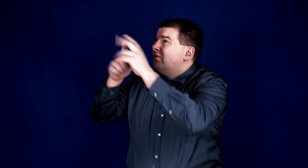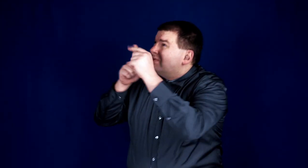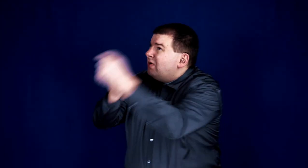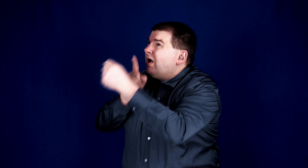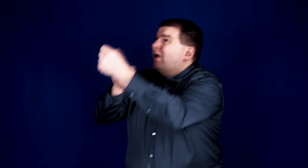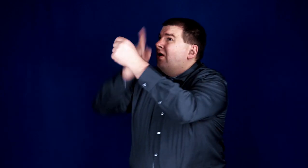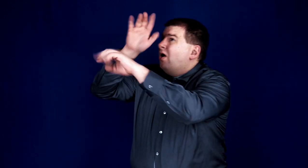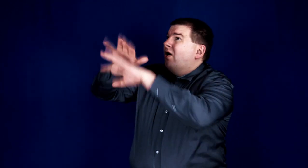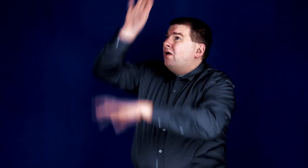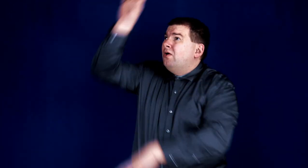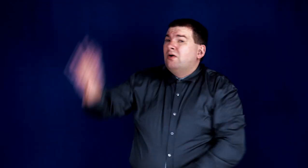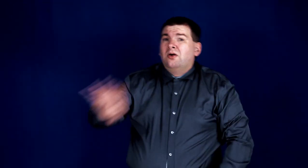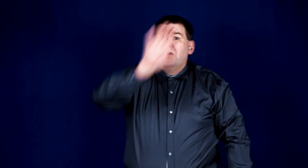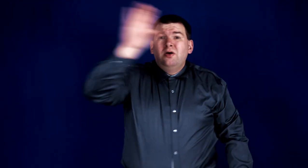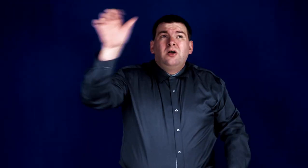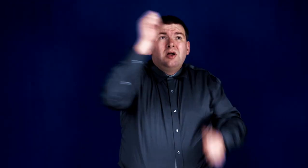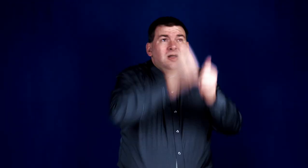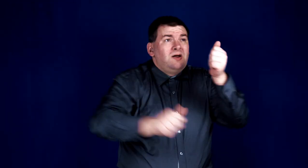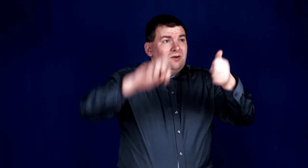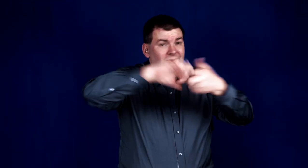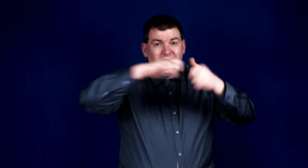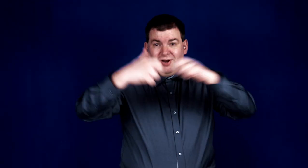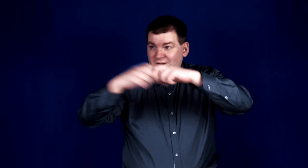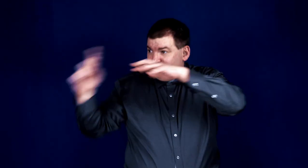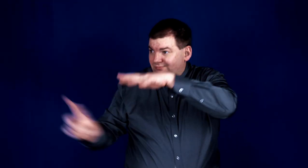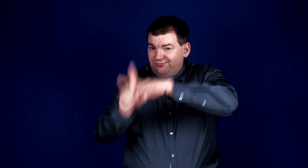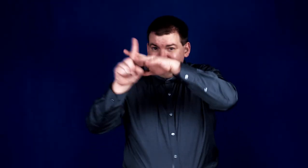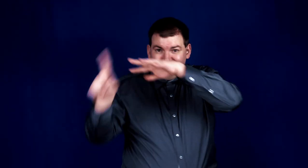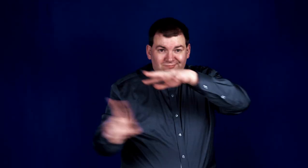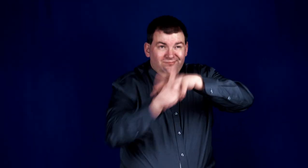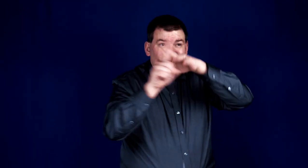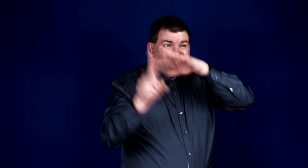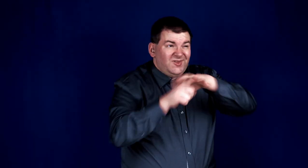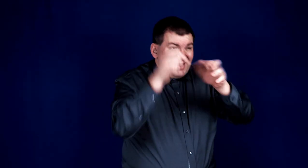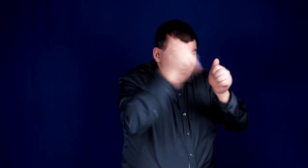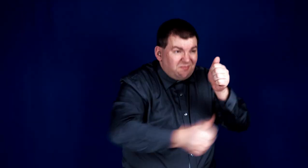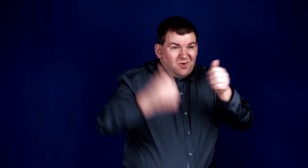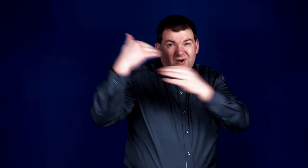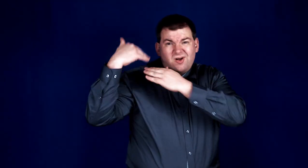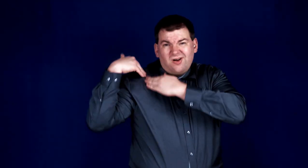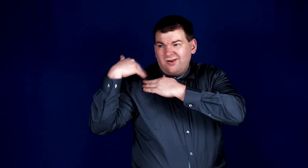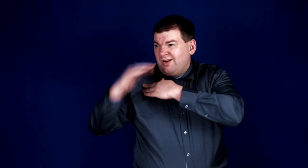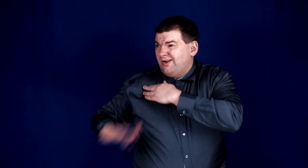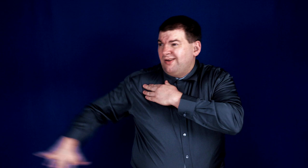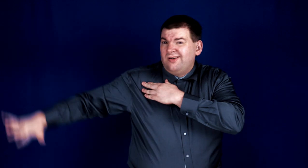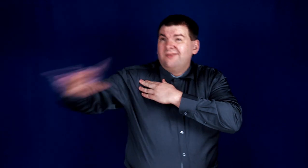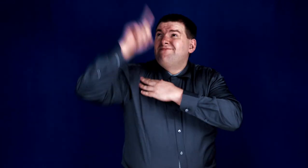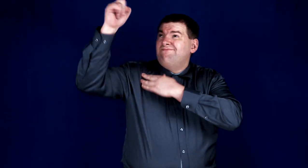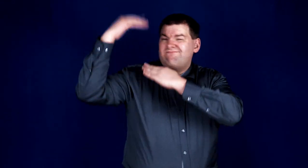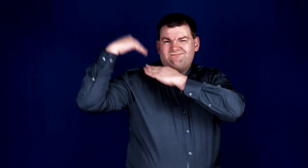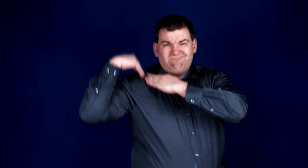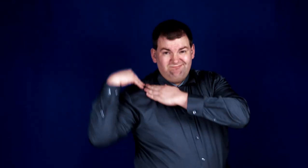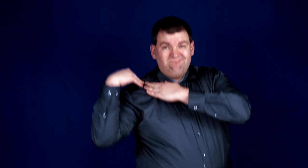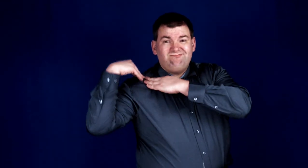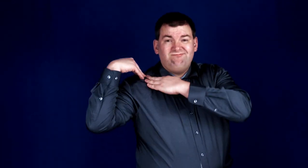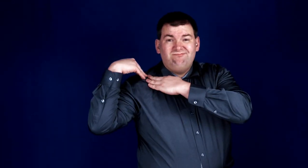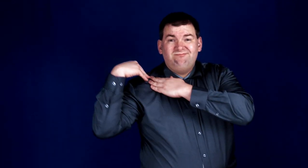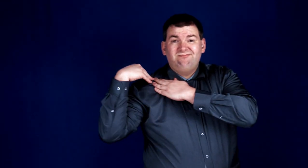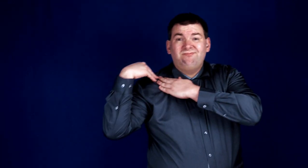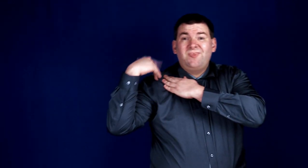Every cross, every care, every burden He'll bare.